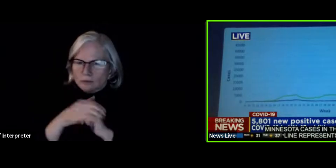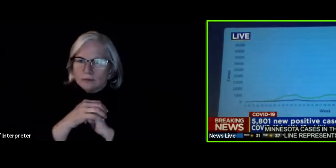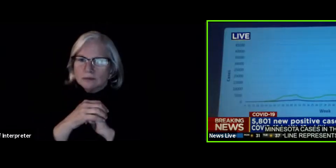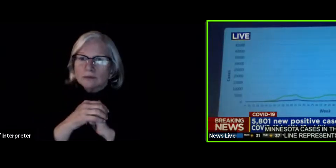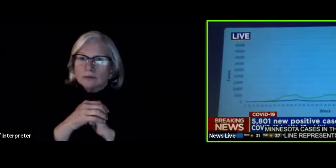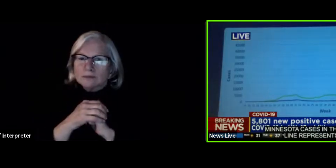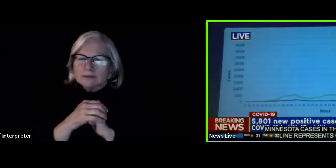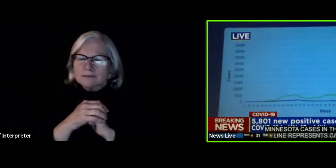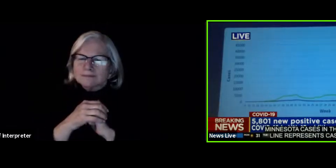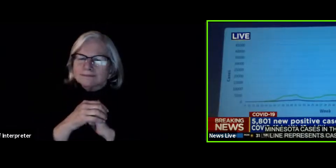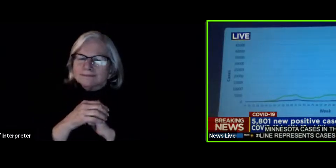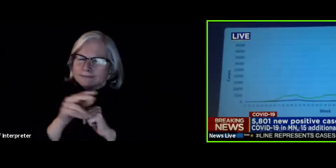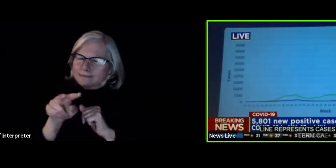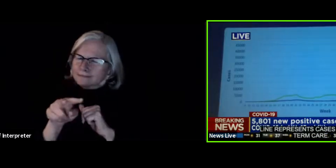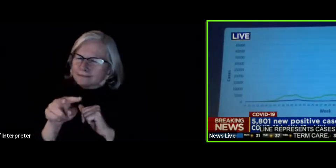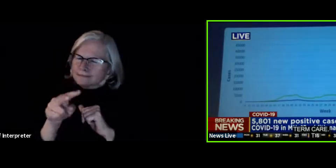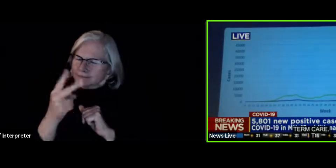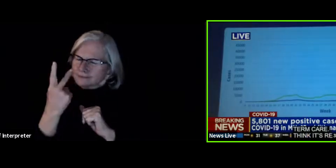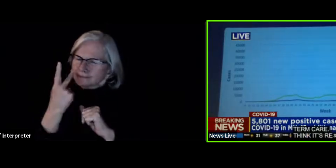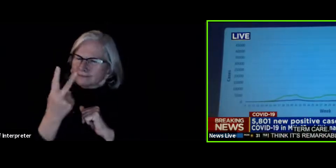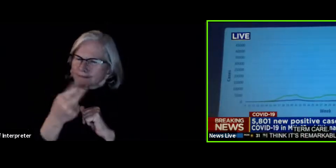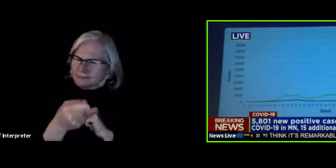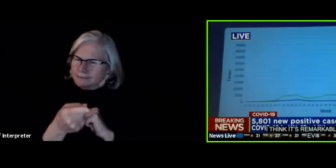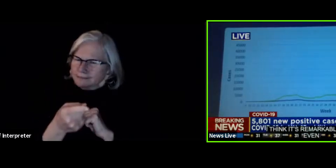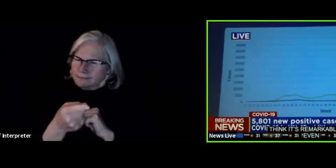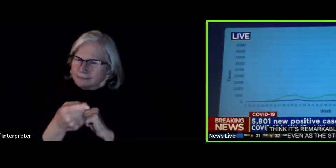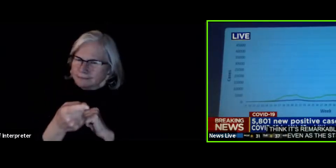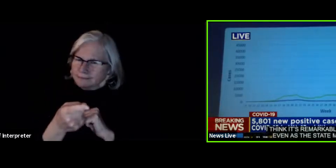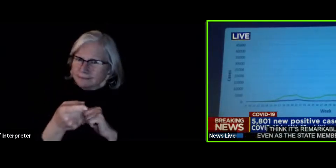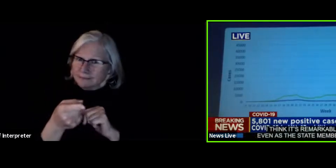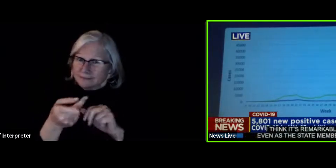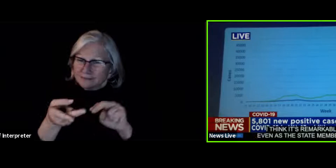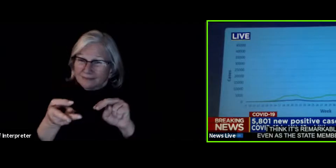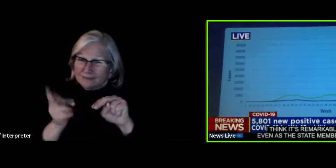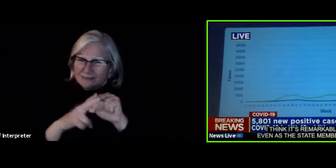IN LONG-TERM CARREY MAY NOT MORE UNDER CONTROL.